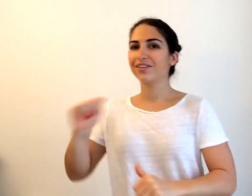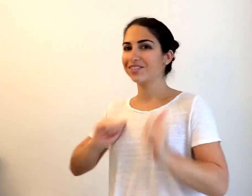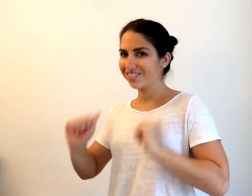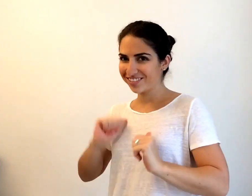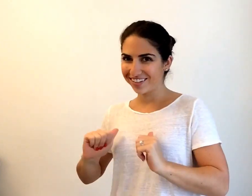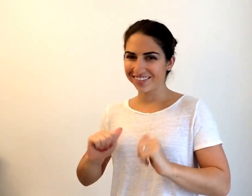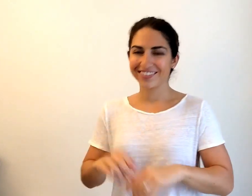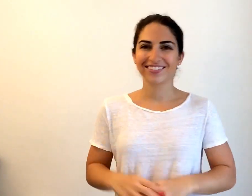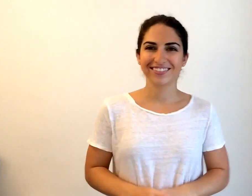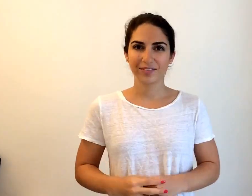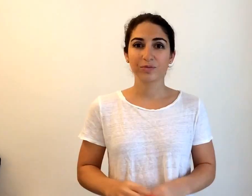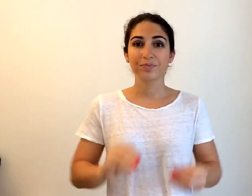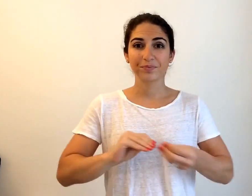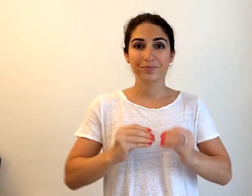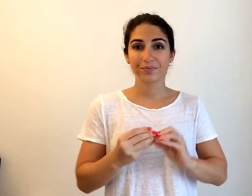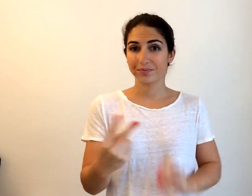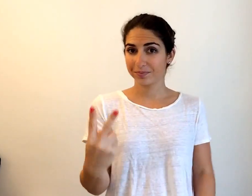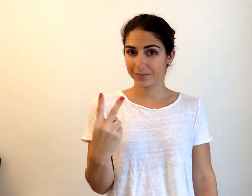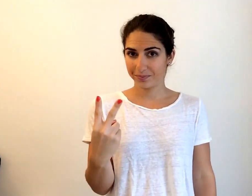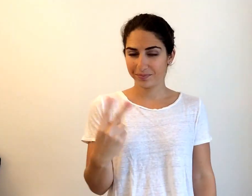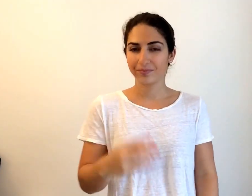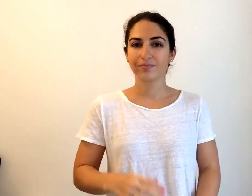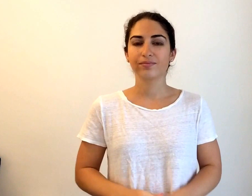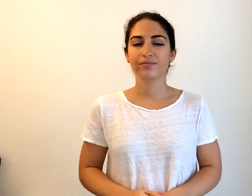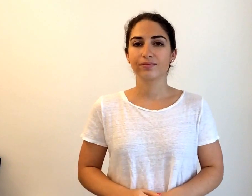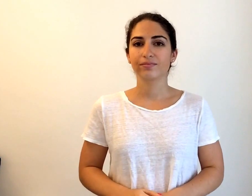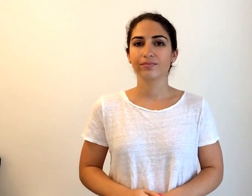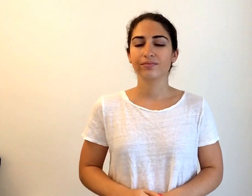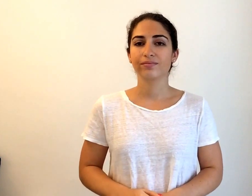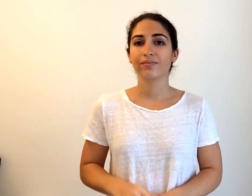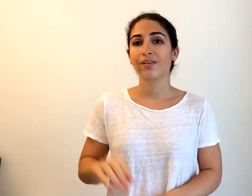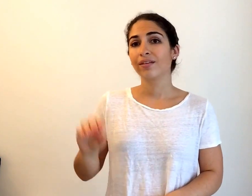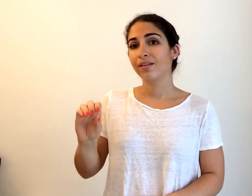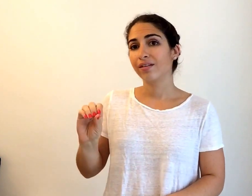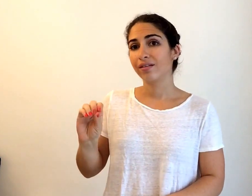And that's SHOW, and SHOW. Number 2...